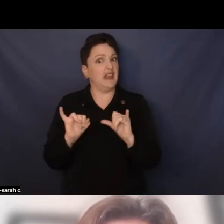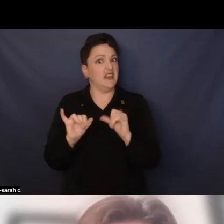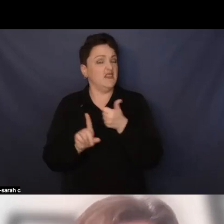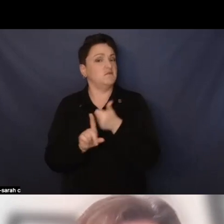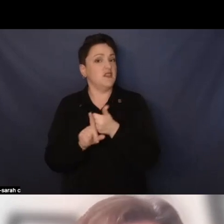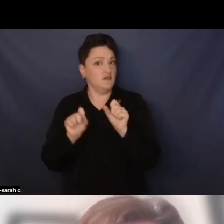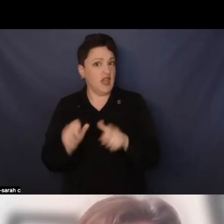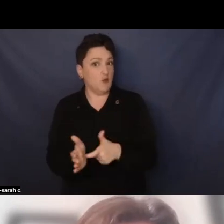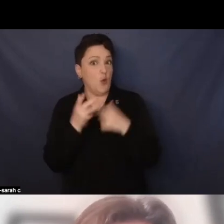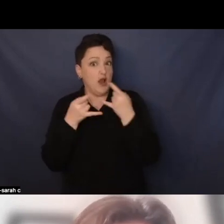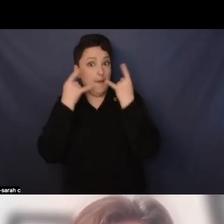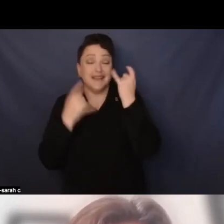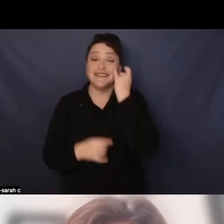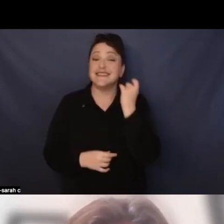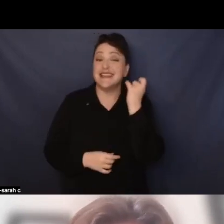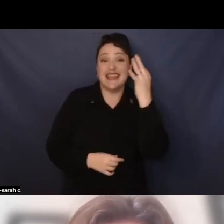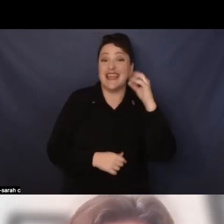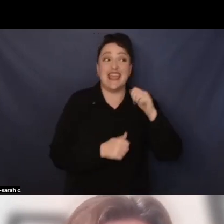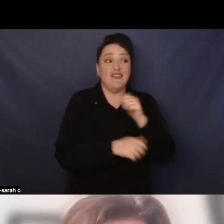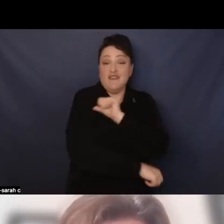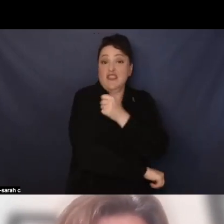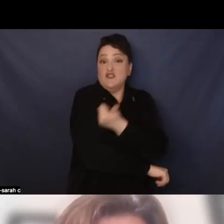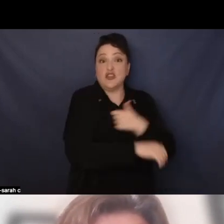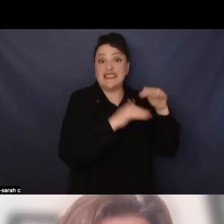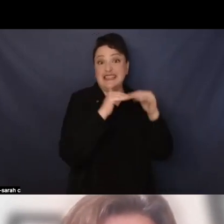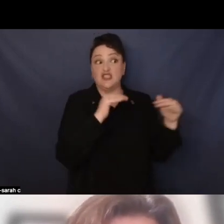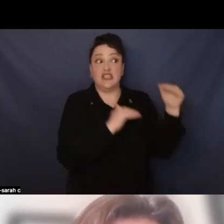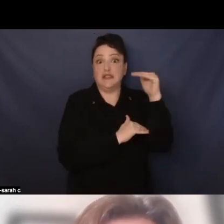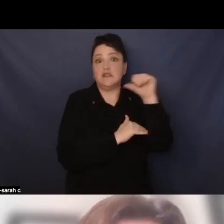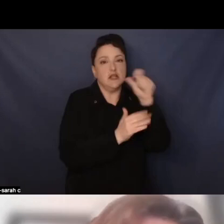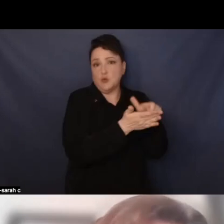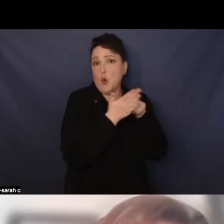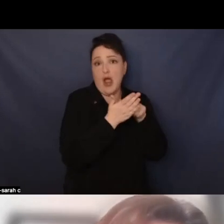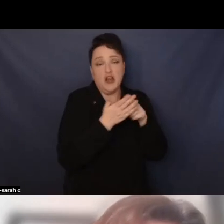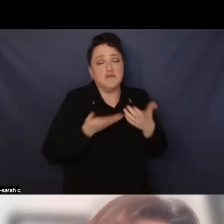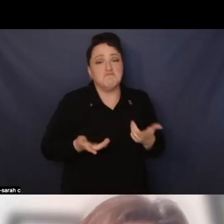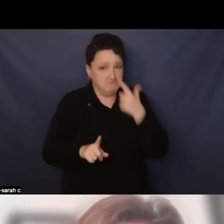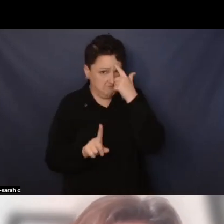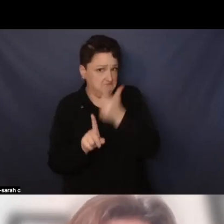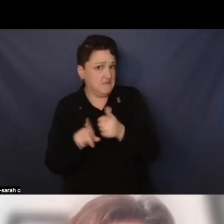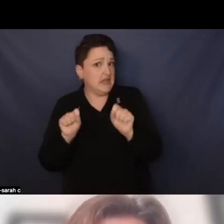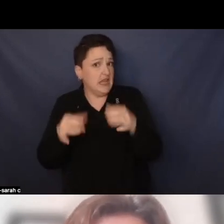It's also possible for some appointments to happen outside or at the person's home. Obviously,